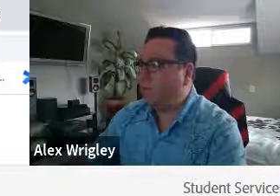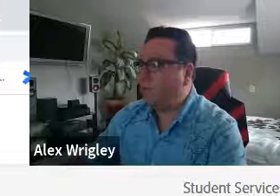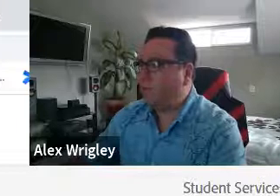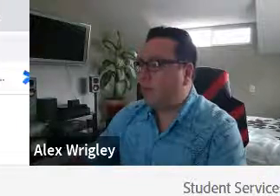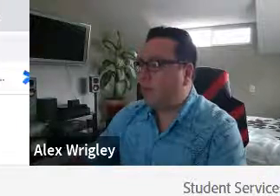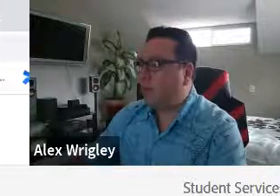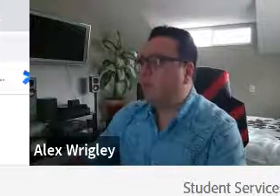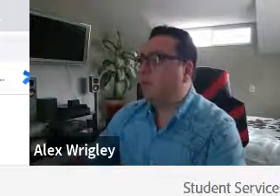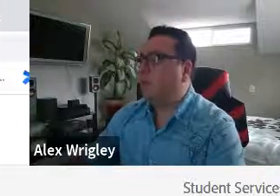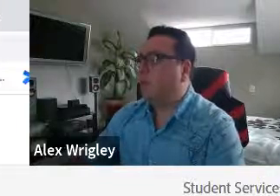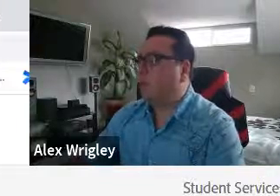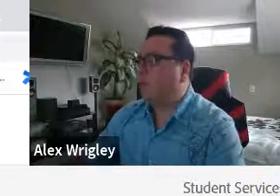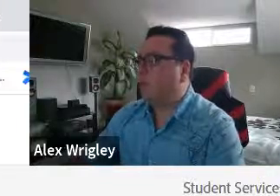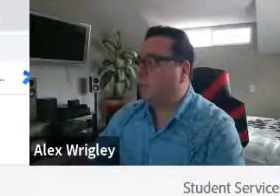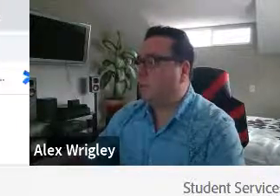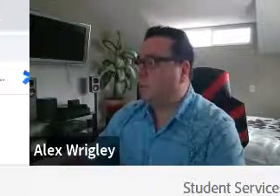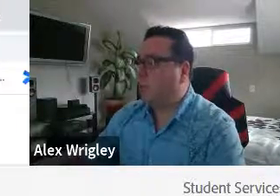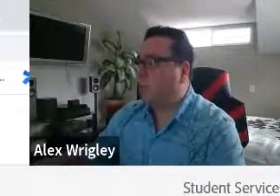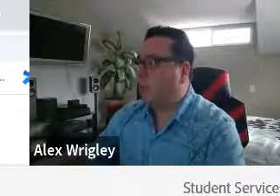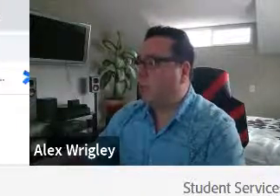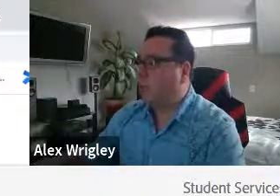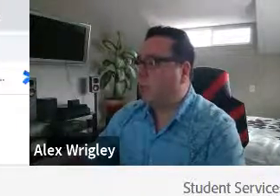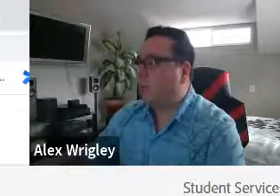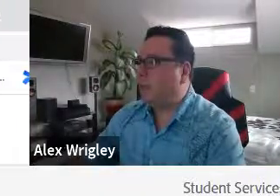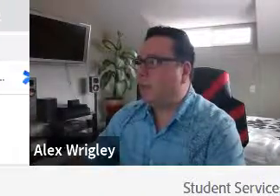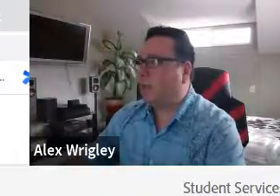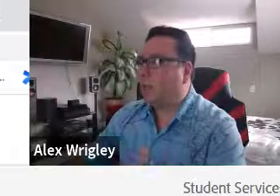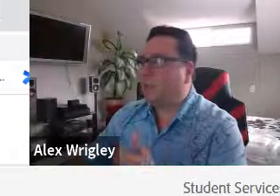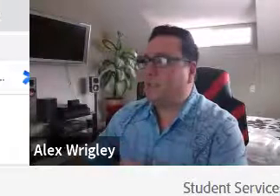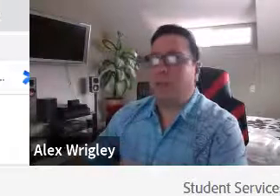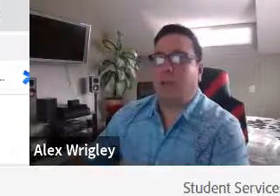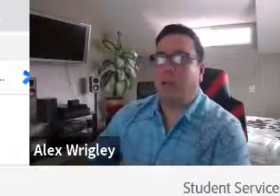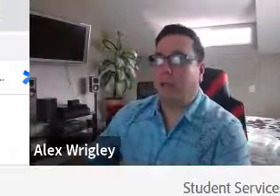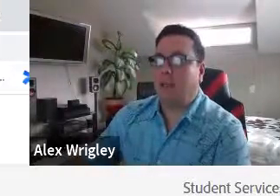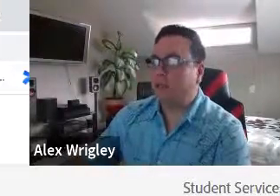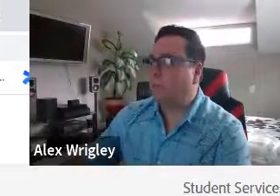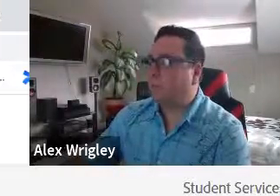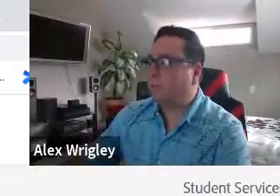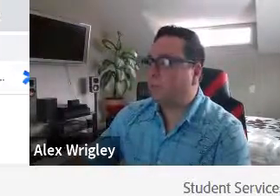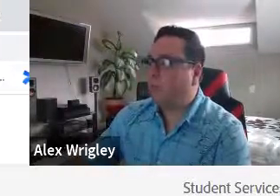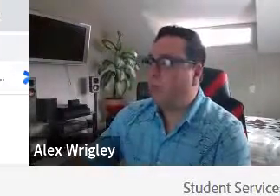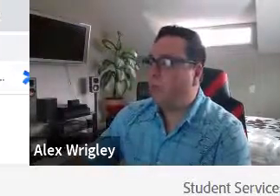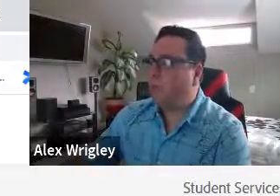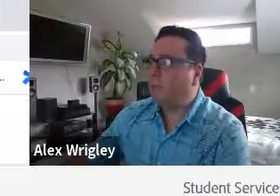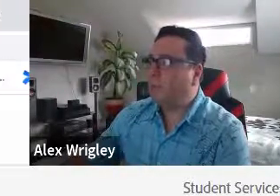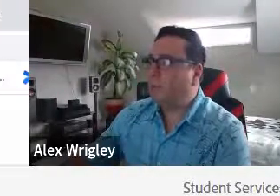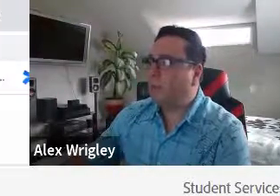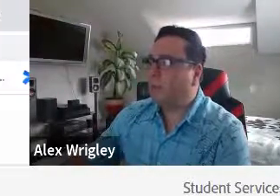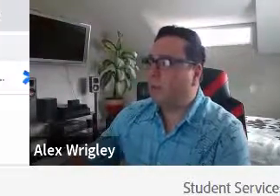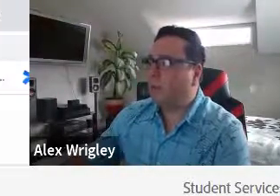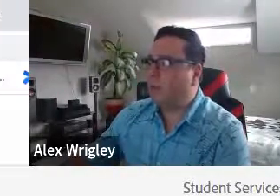We sent it out. Megan viewed it at 10:38. And then she signed at 10:39. So this is, these